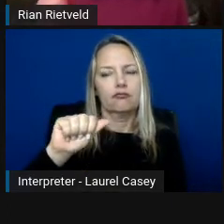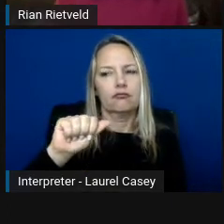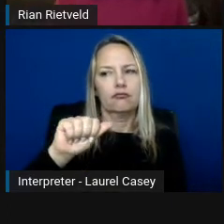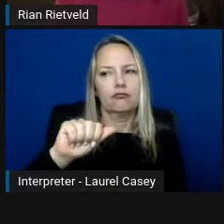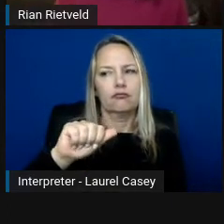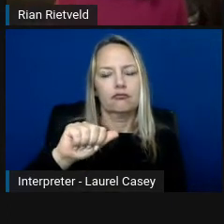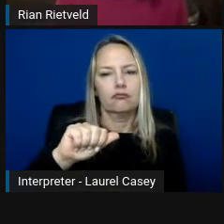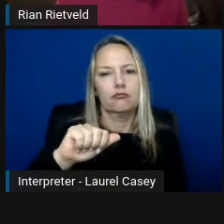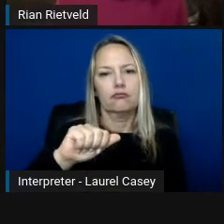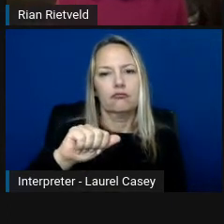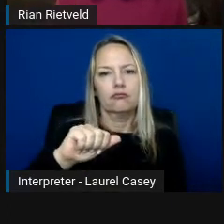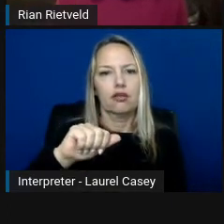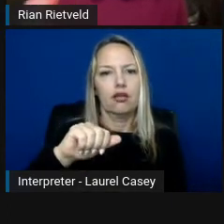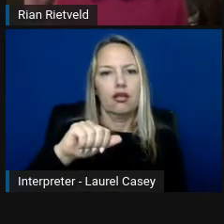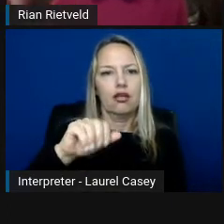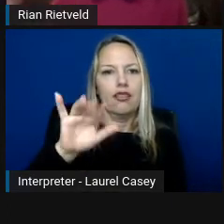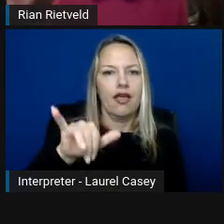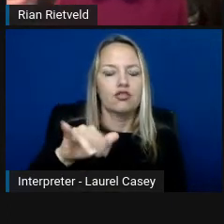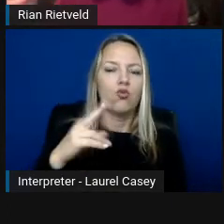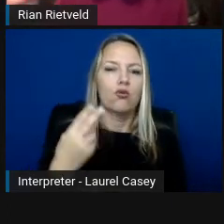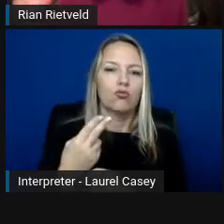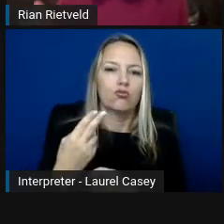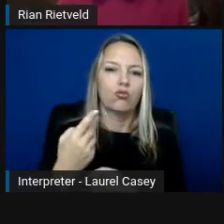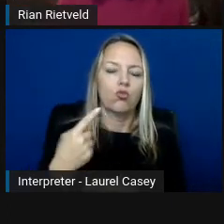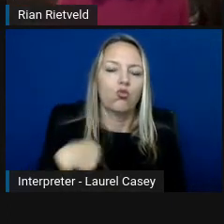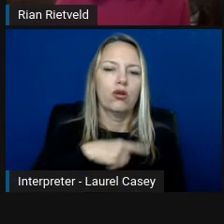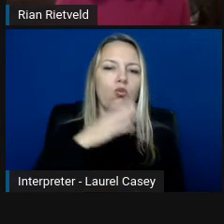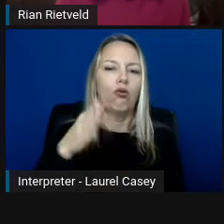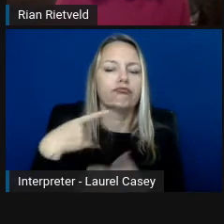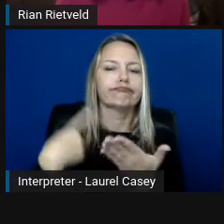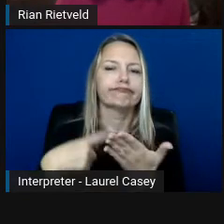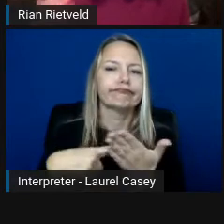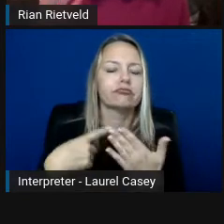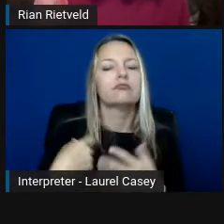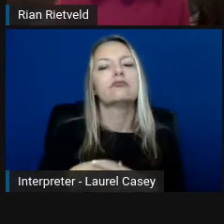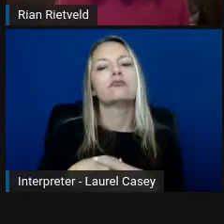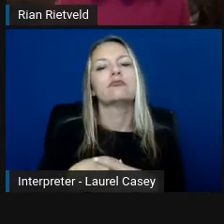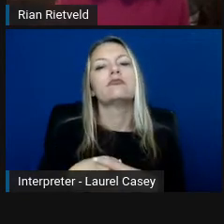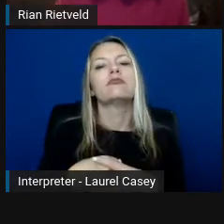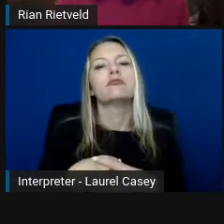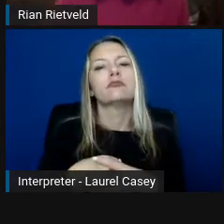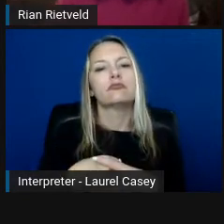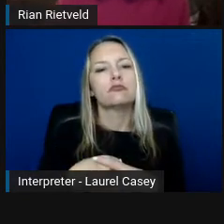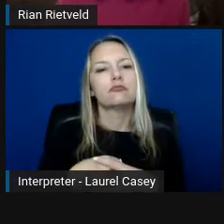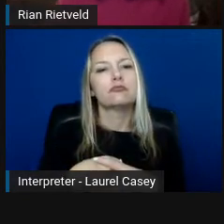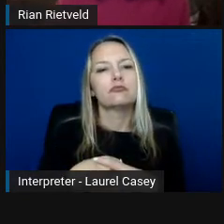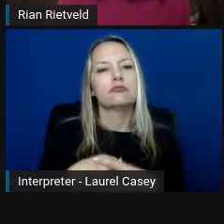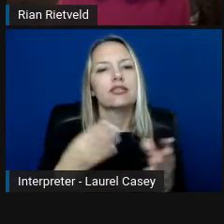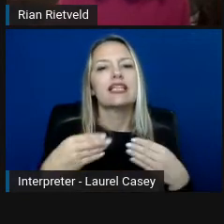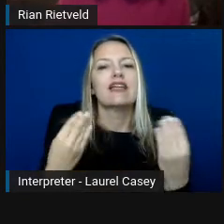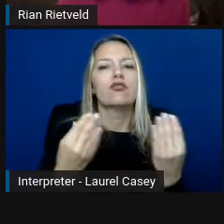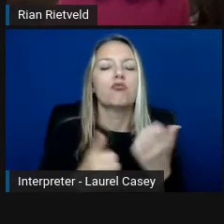That's what we are going to address and we give you the most important topics first.